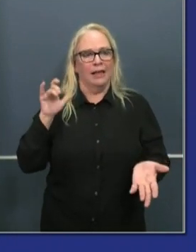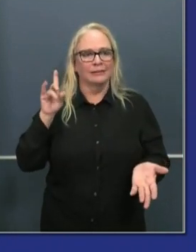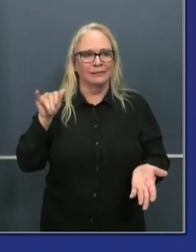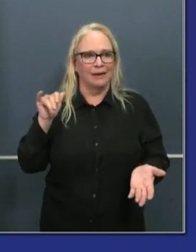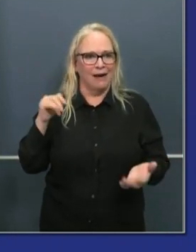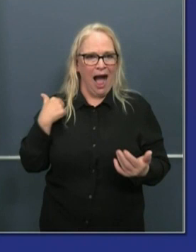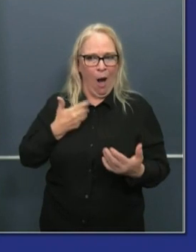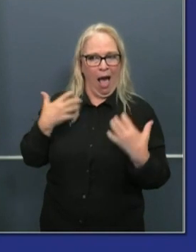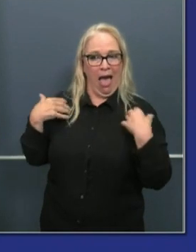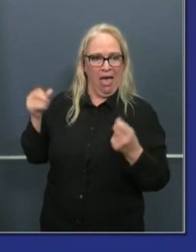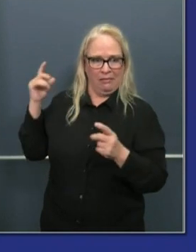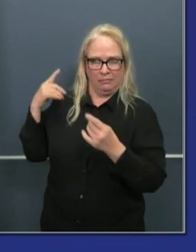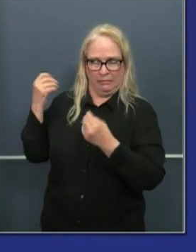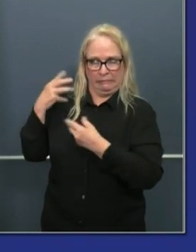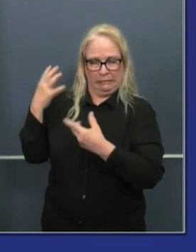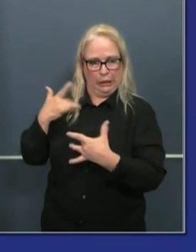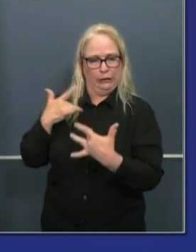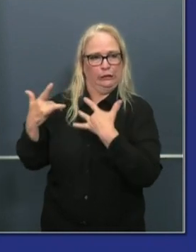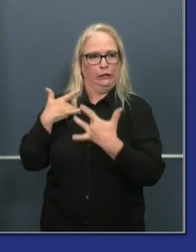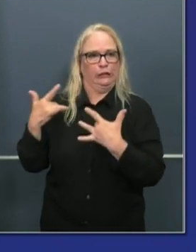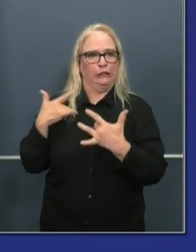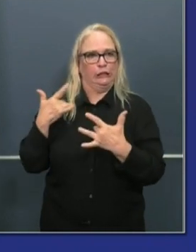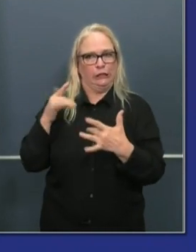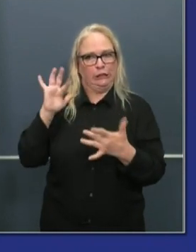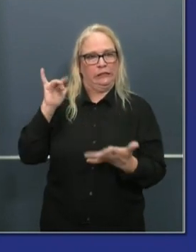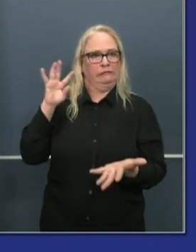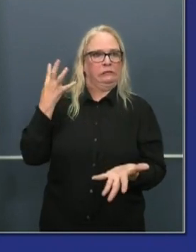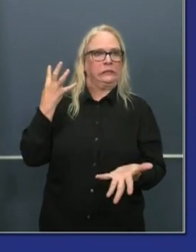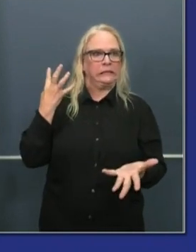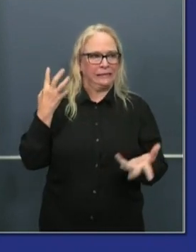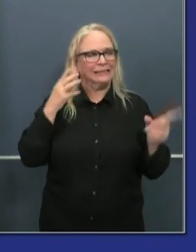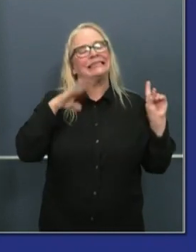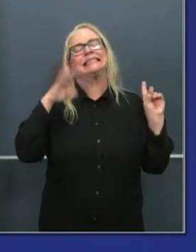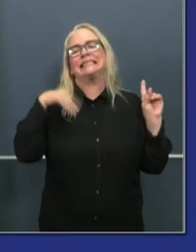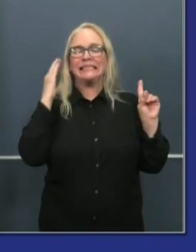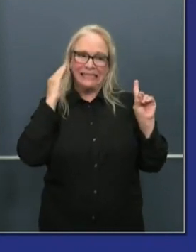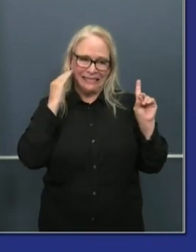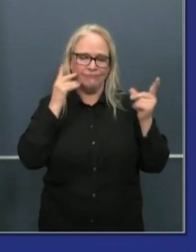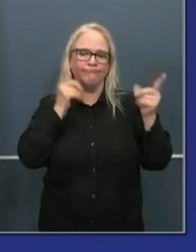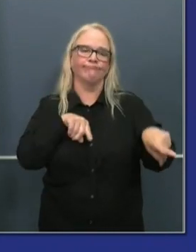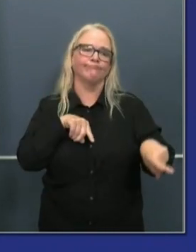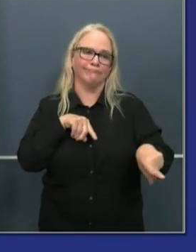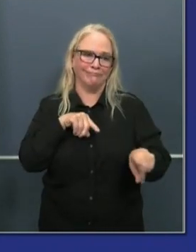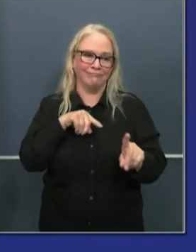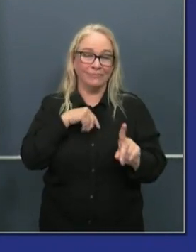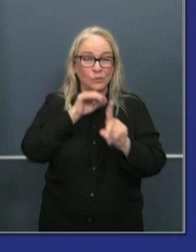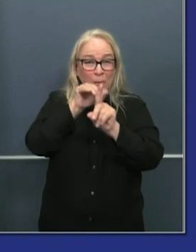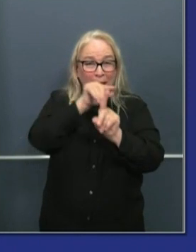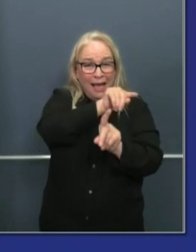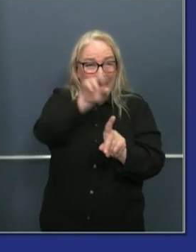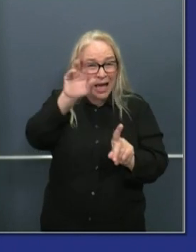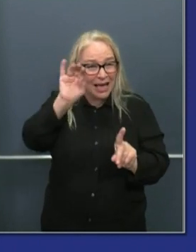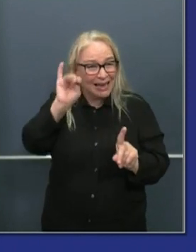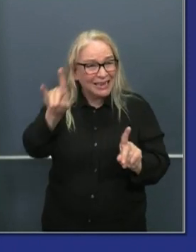IT'S A WEEKEND THAT HAS RAISED A LOT OF CONCERN FROM HEALTH